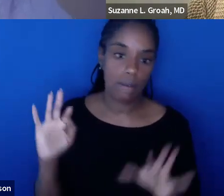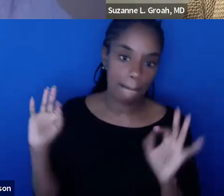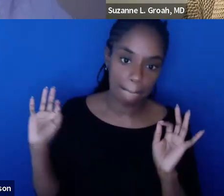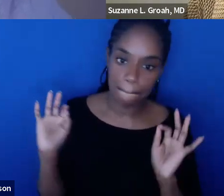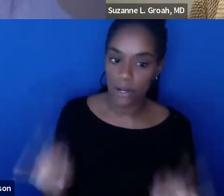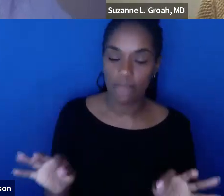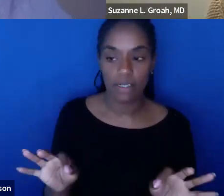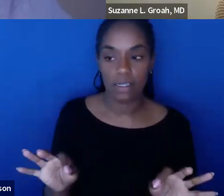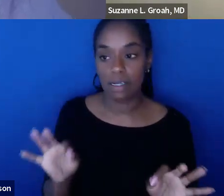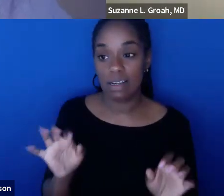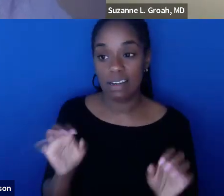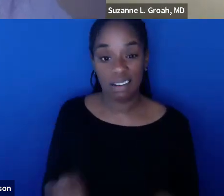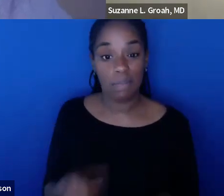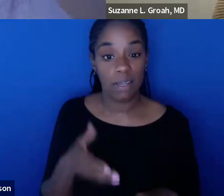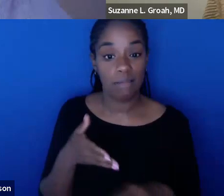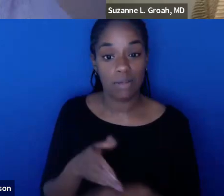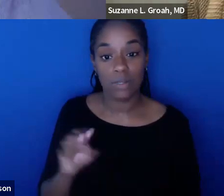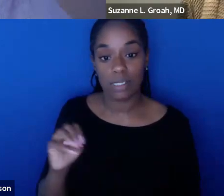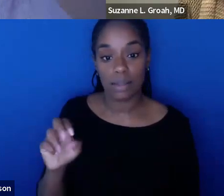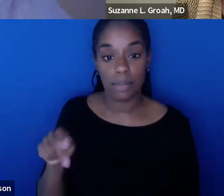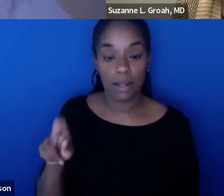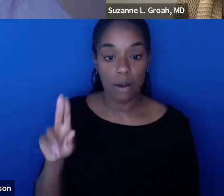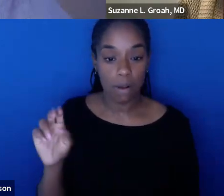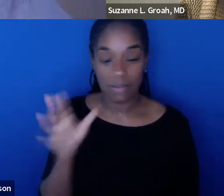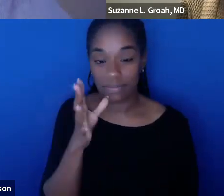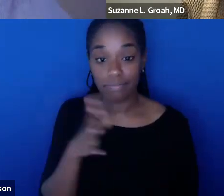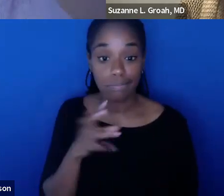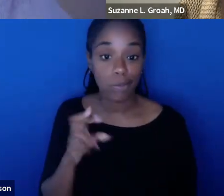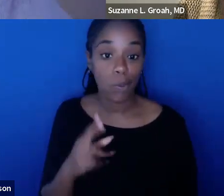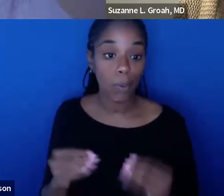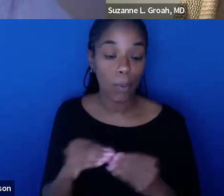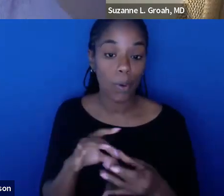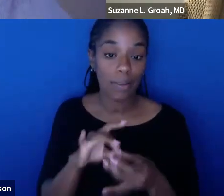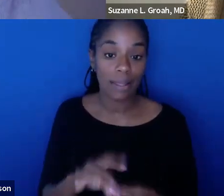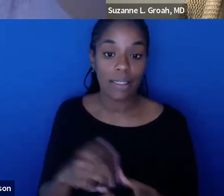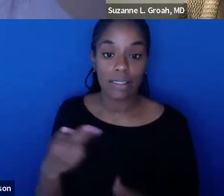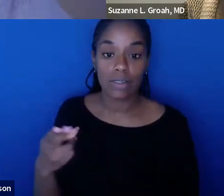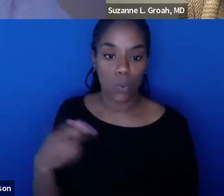Could be in a post-menopausal female, it could be more related to hormonal, but that's a really good example.